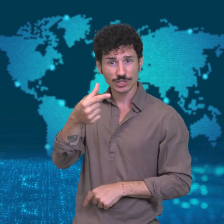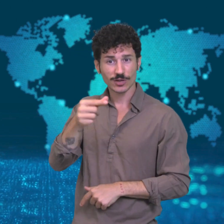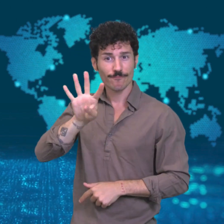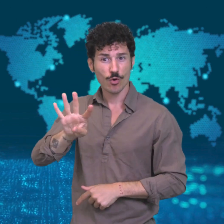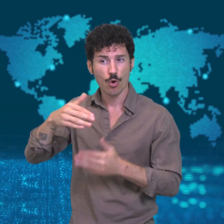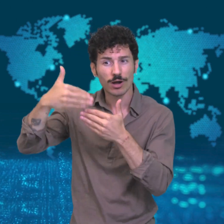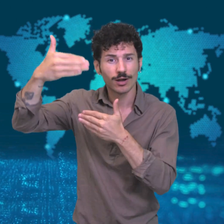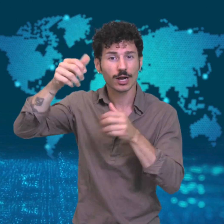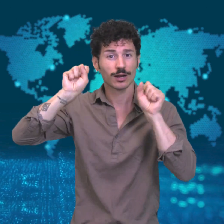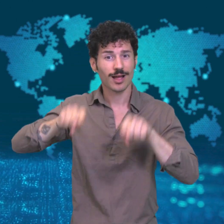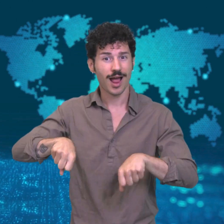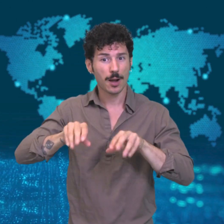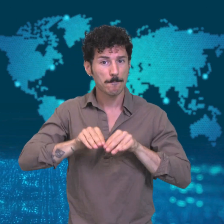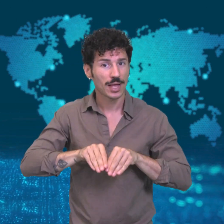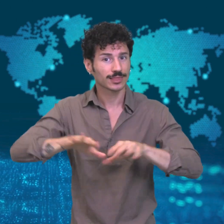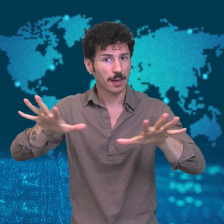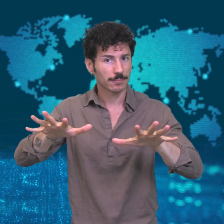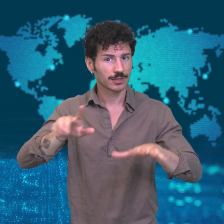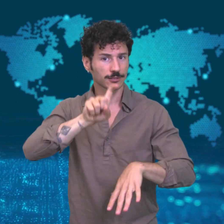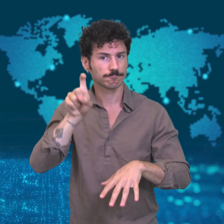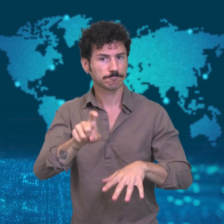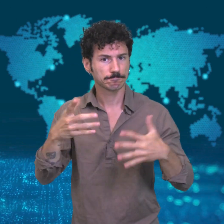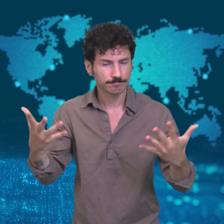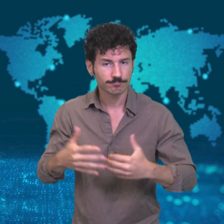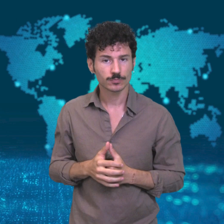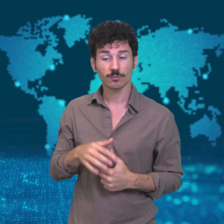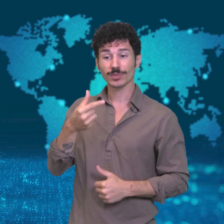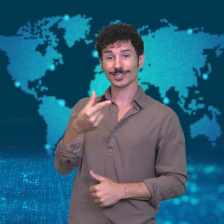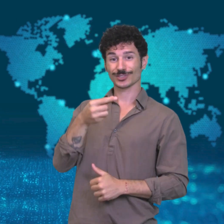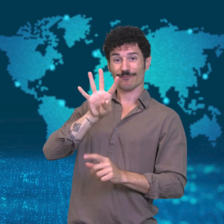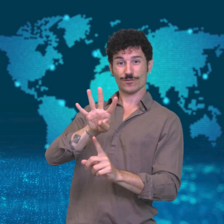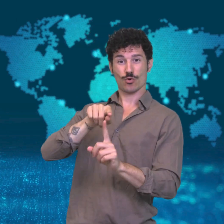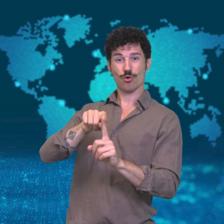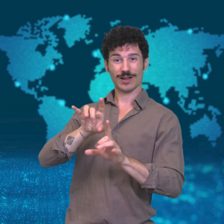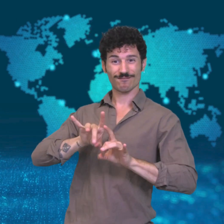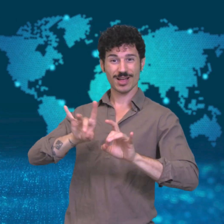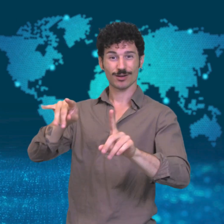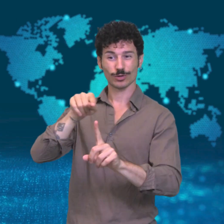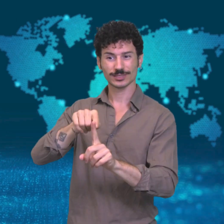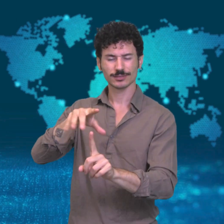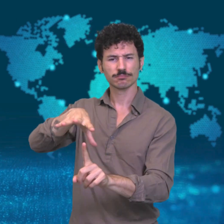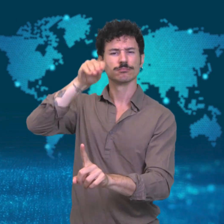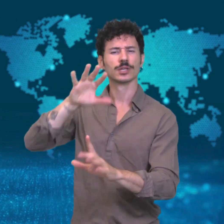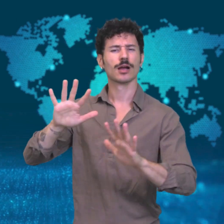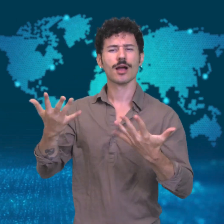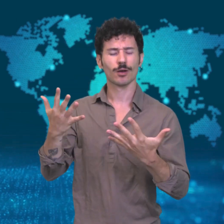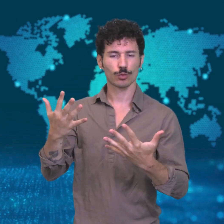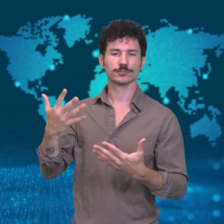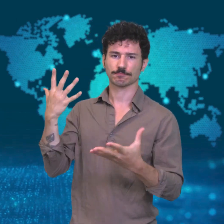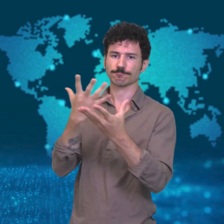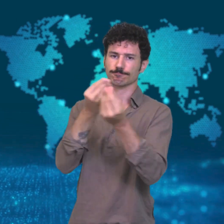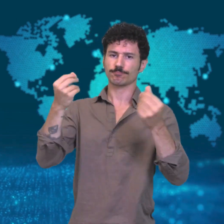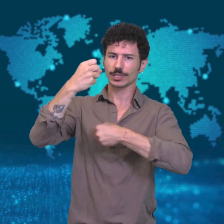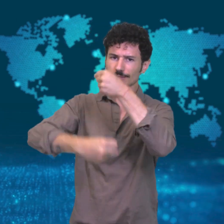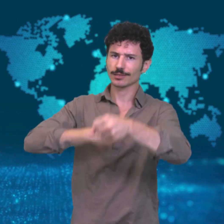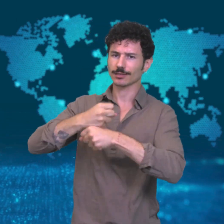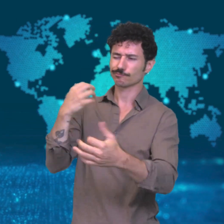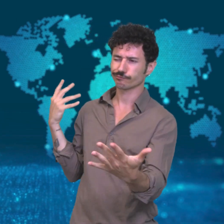and are concerned that it has the potential to become a pandemic.